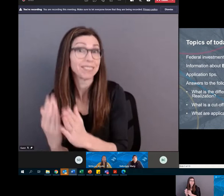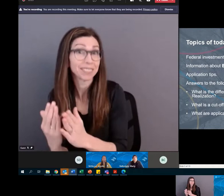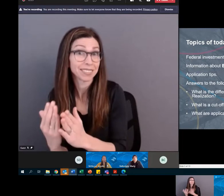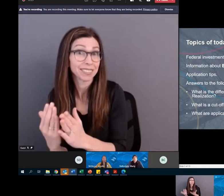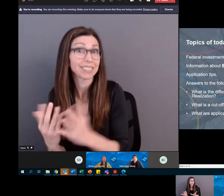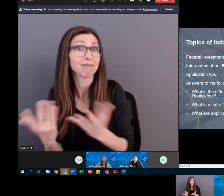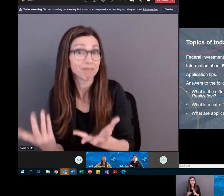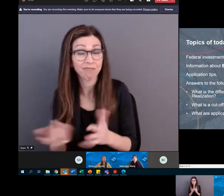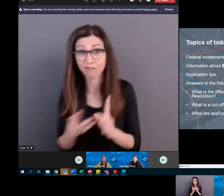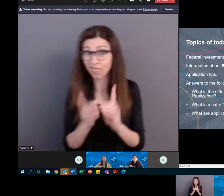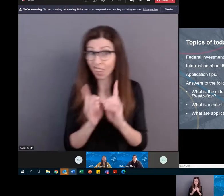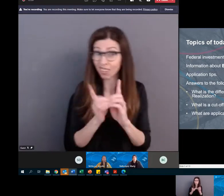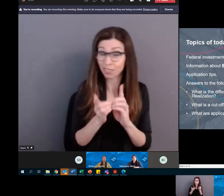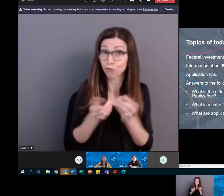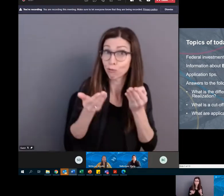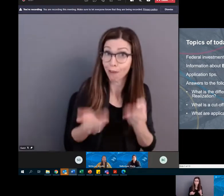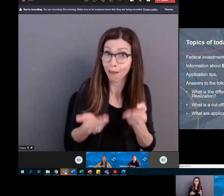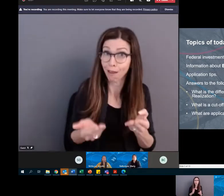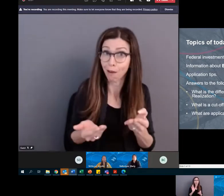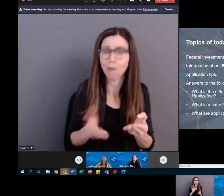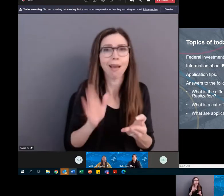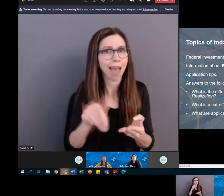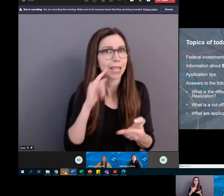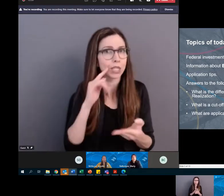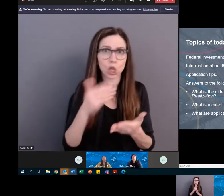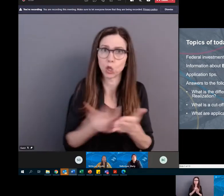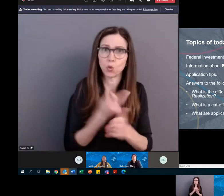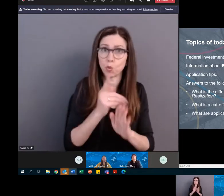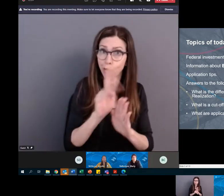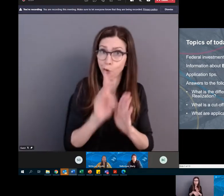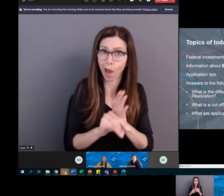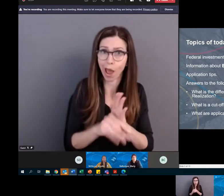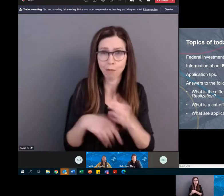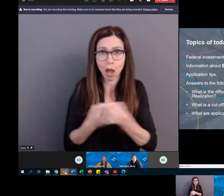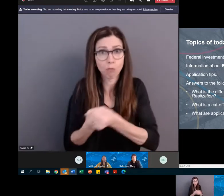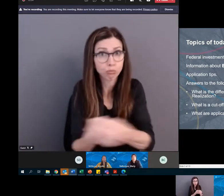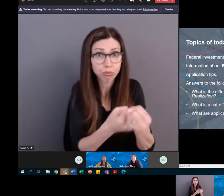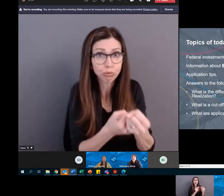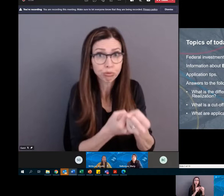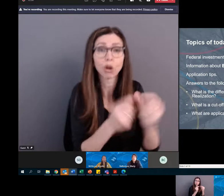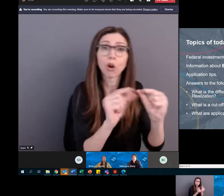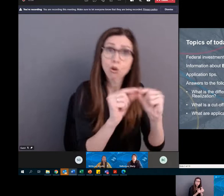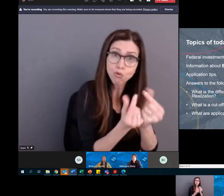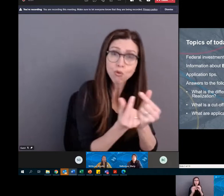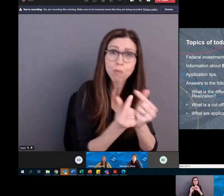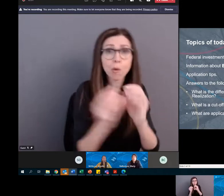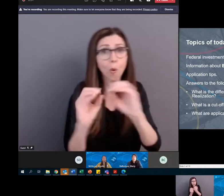innovation initiative to enable artistic groups, collectives and organizations to adapt